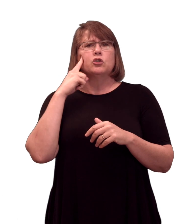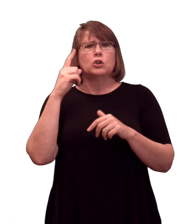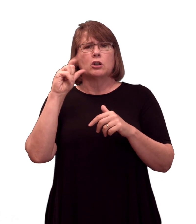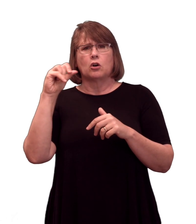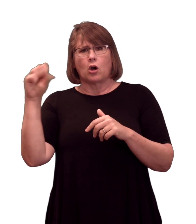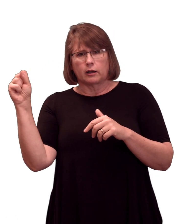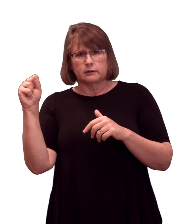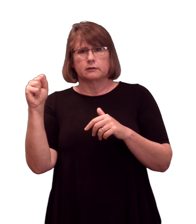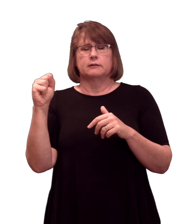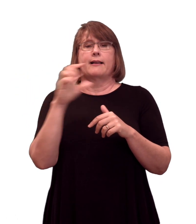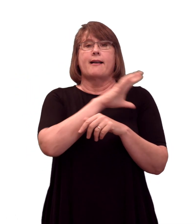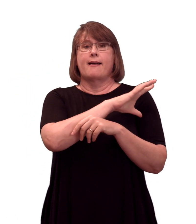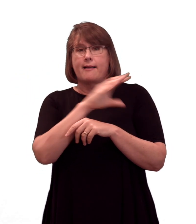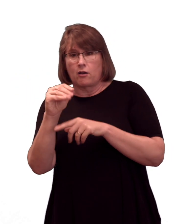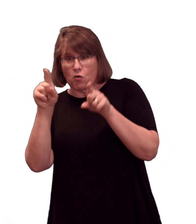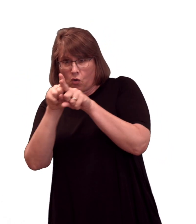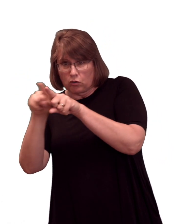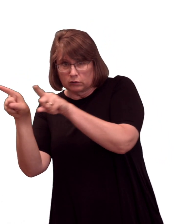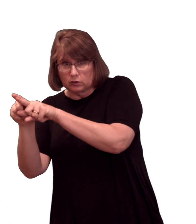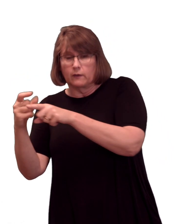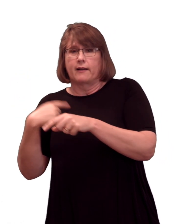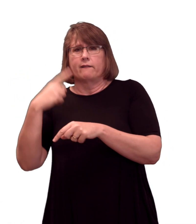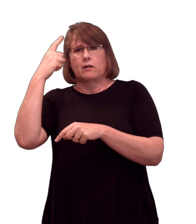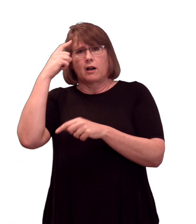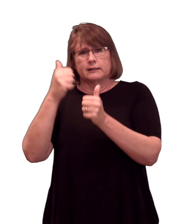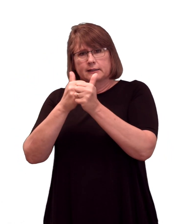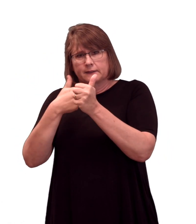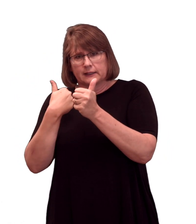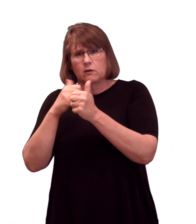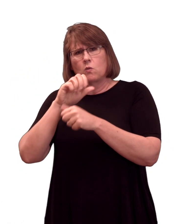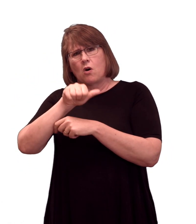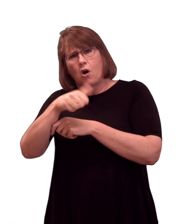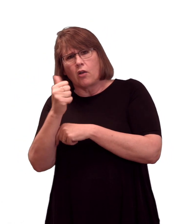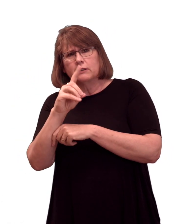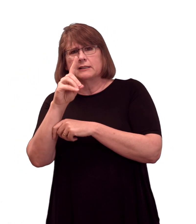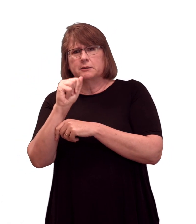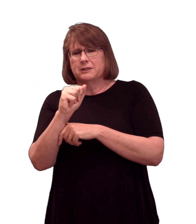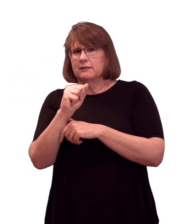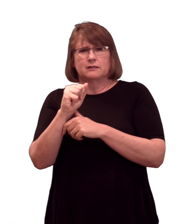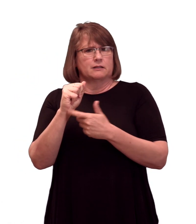and have cognitive delays or disabilities